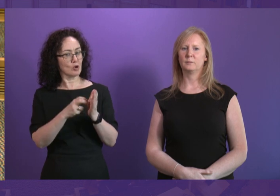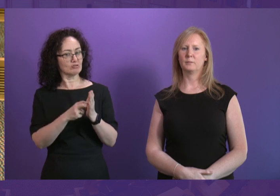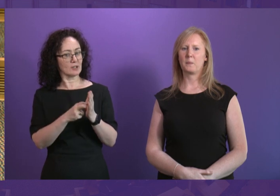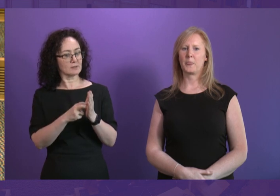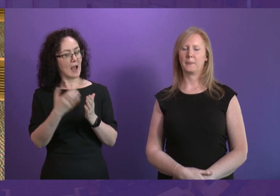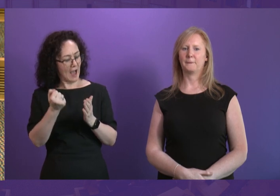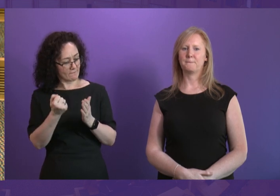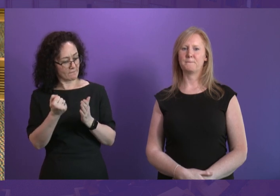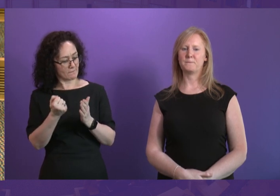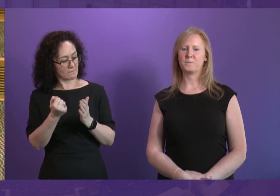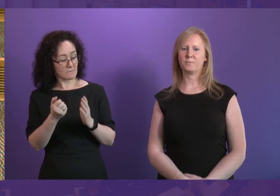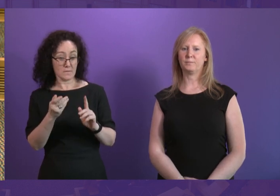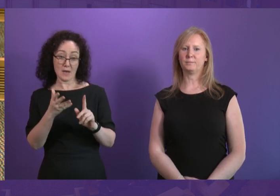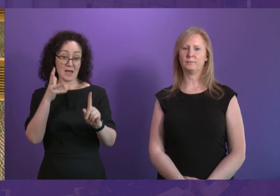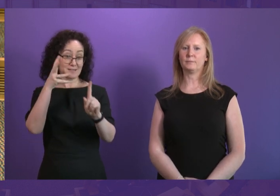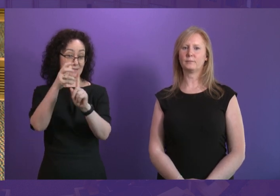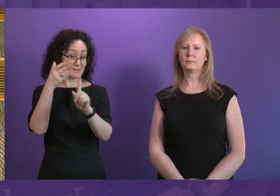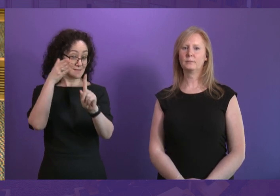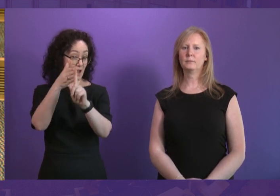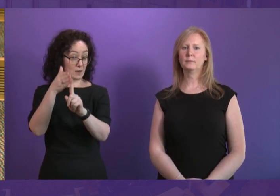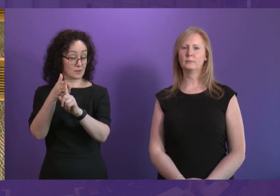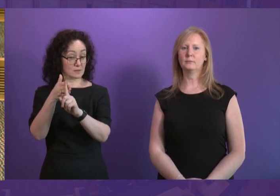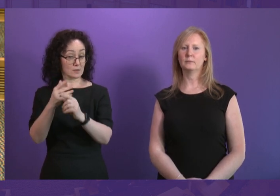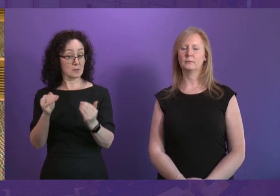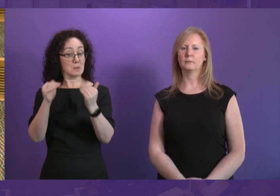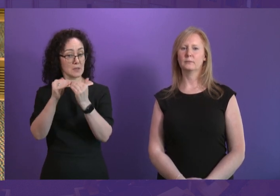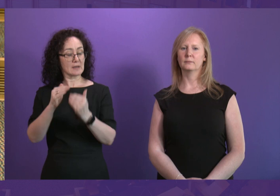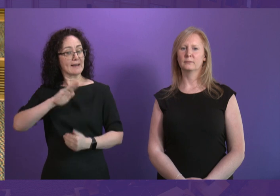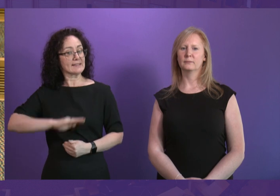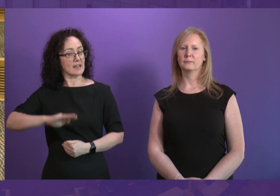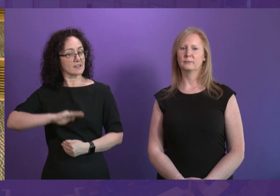targets. Only a few rail franchises require that. The Government holds ScotRail to account